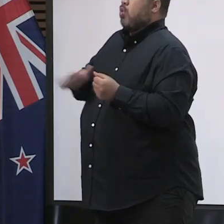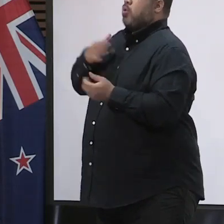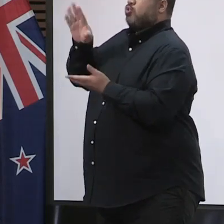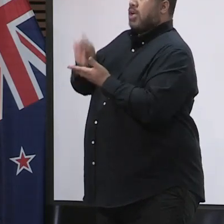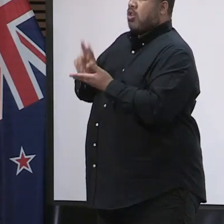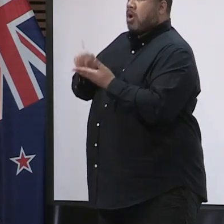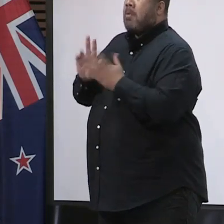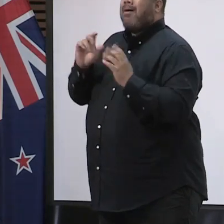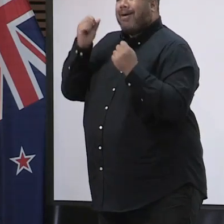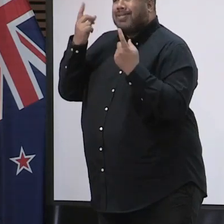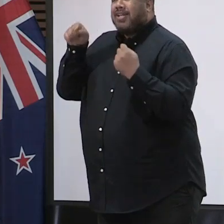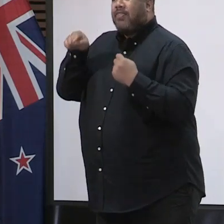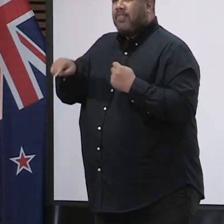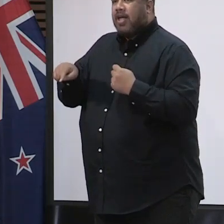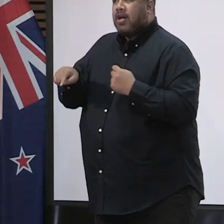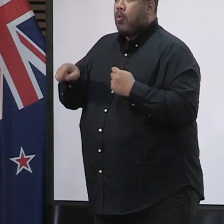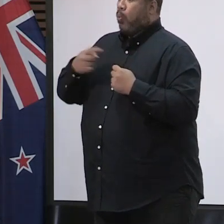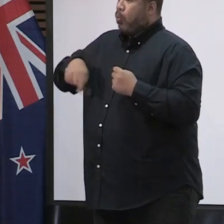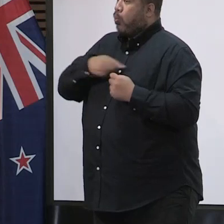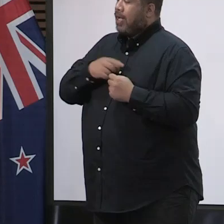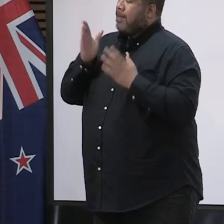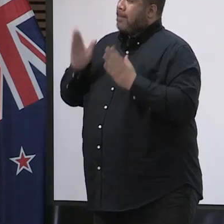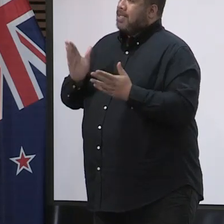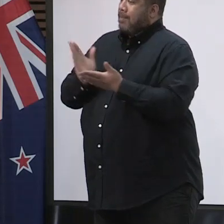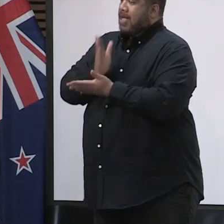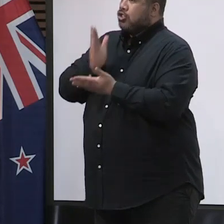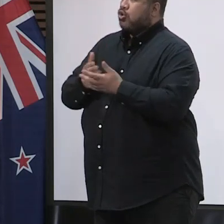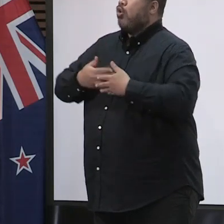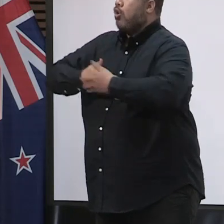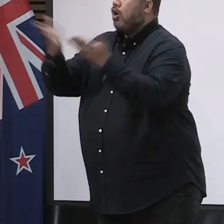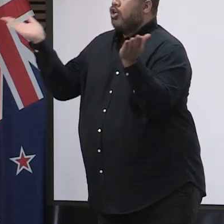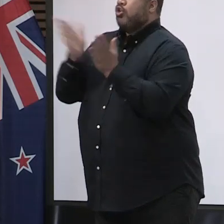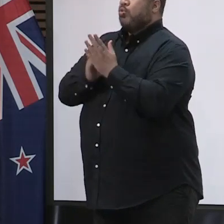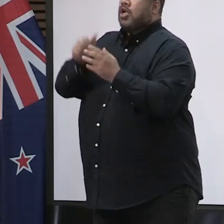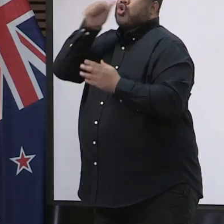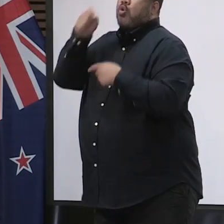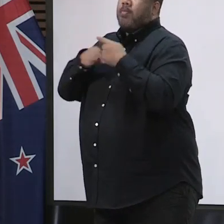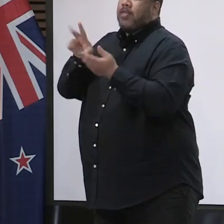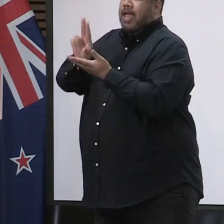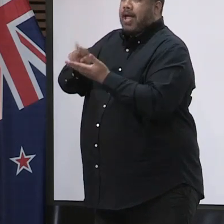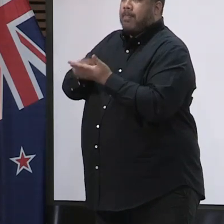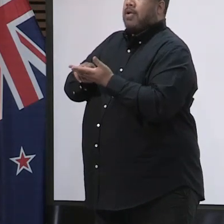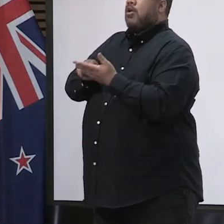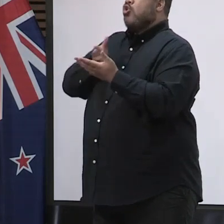something that people have. We'll be putting some effort into